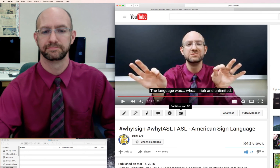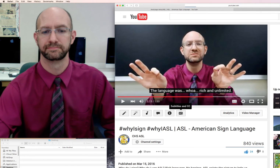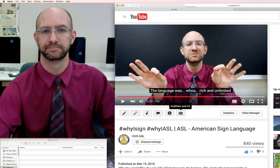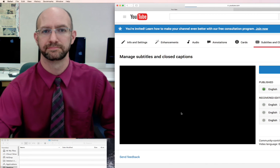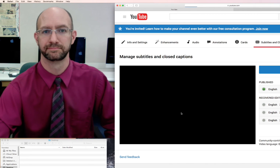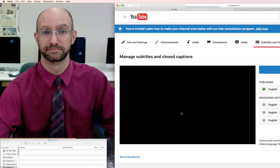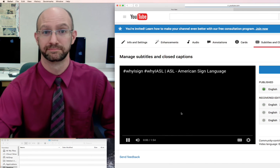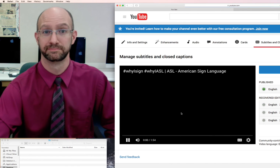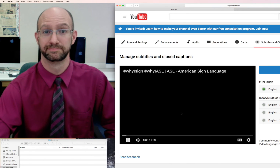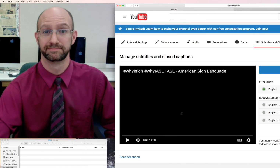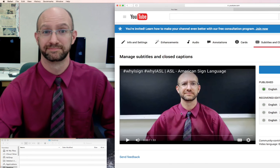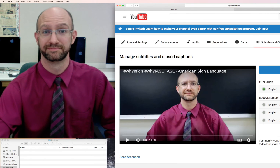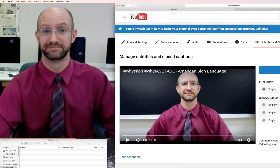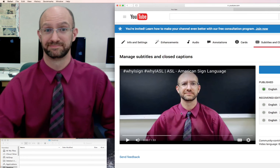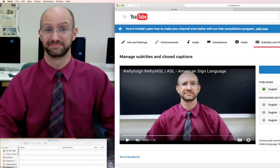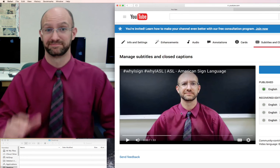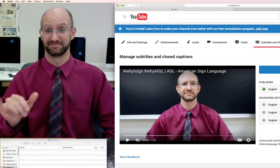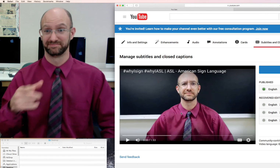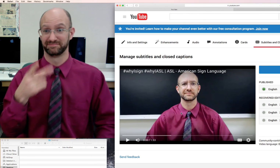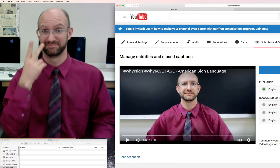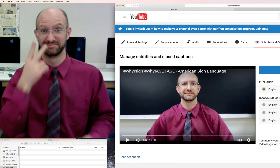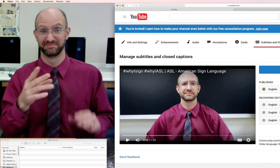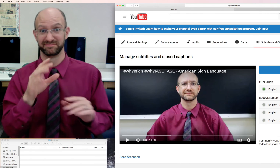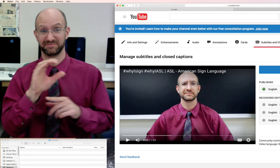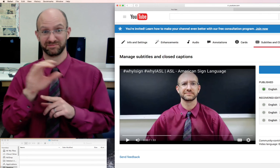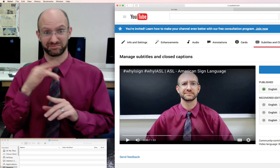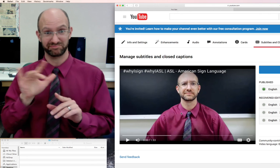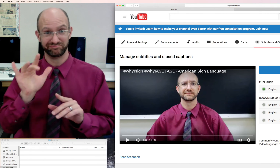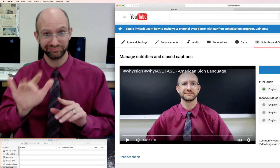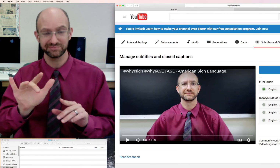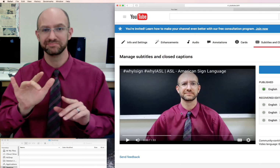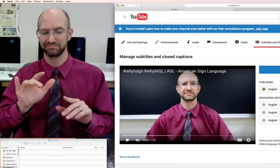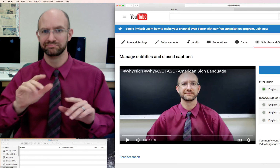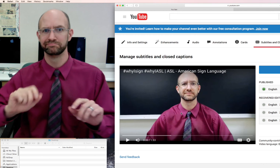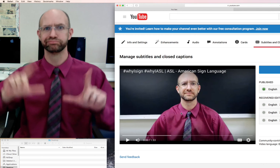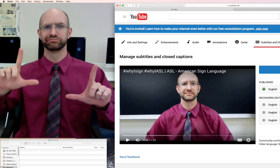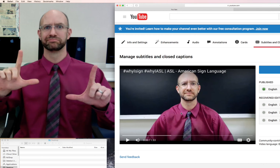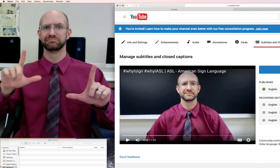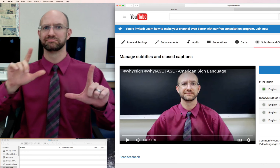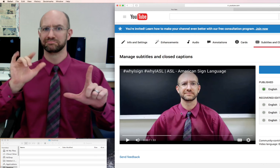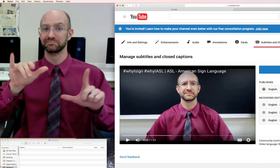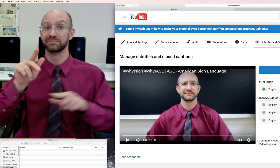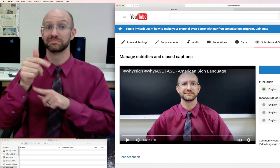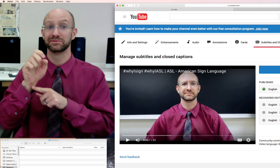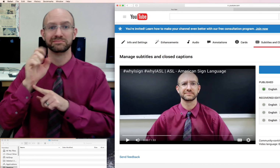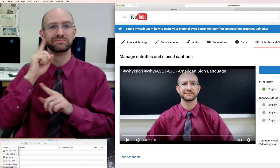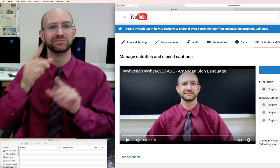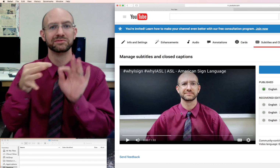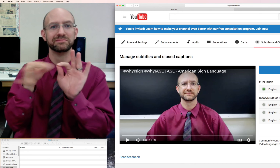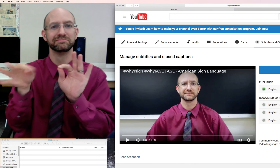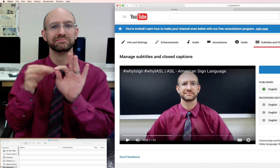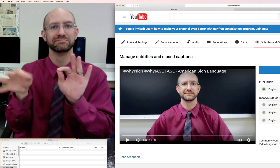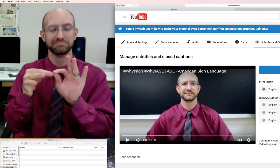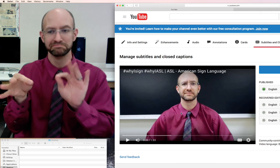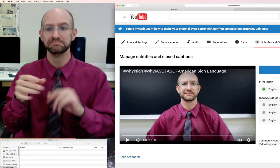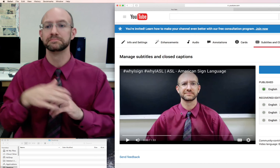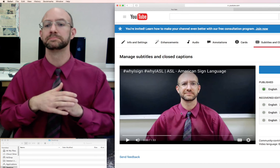Ok, you see? You see the CC that I clicked on. It opens the CC/subtitle page.